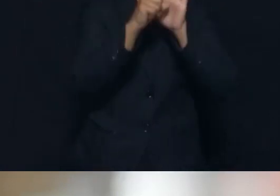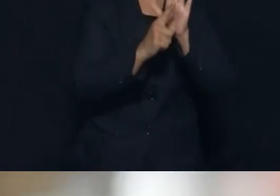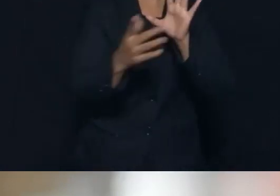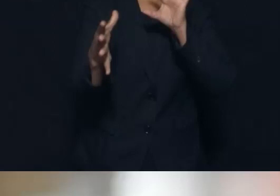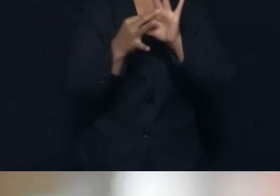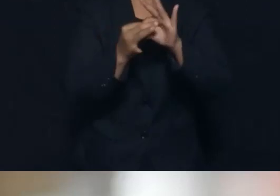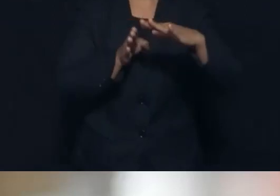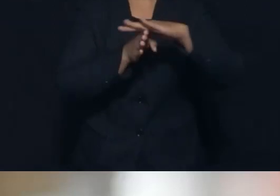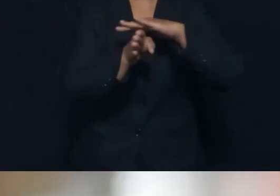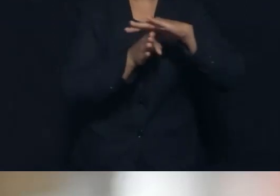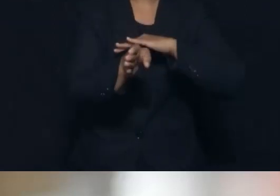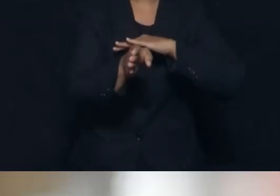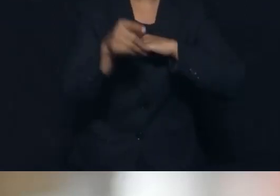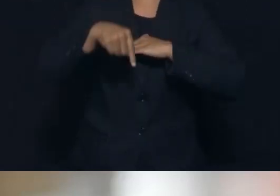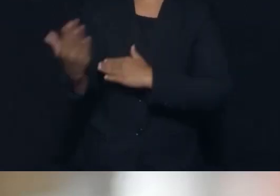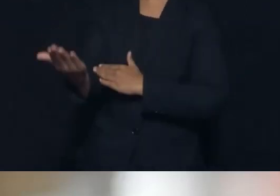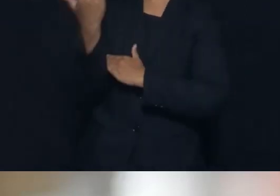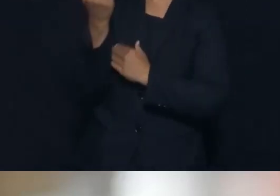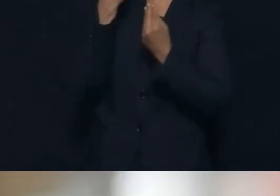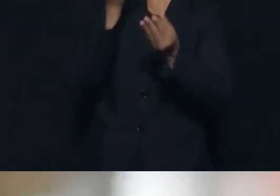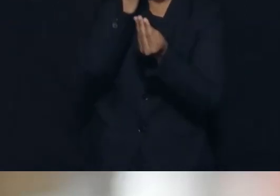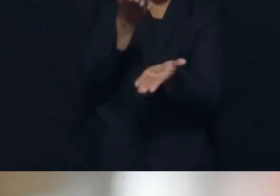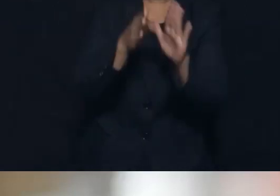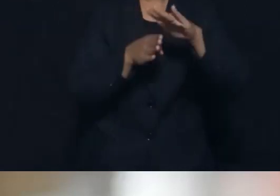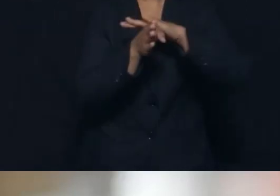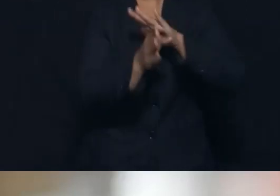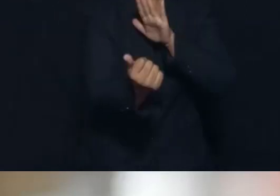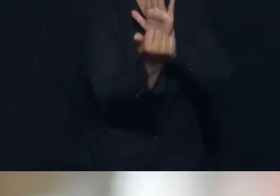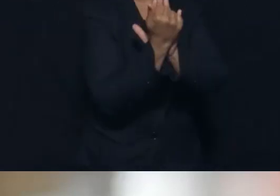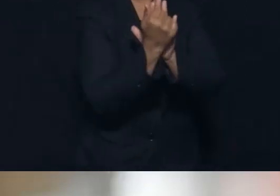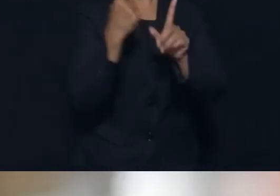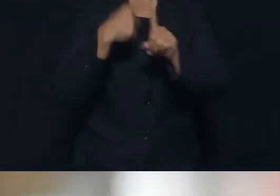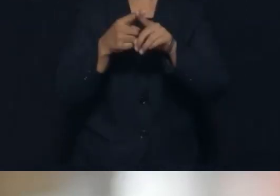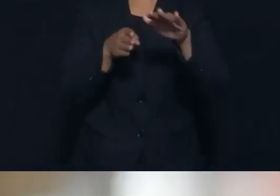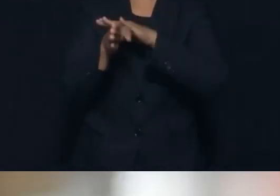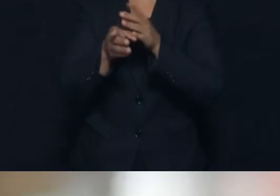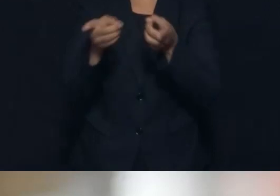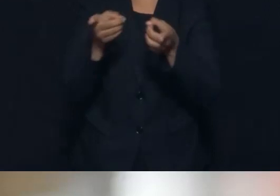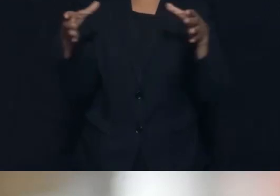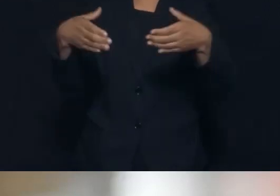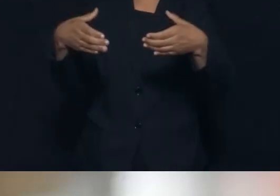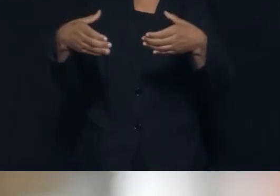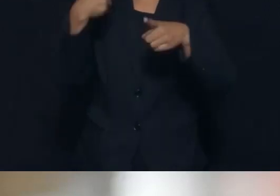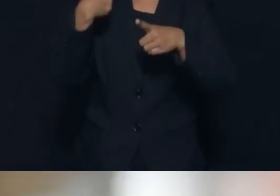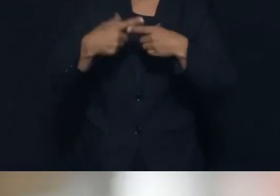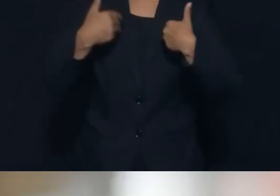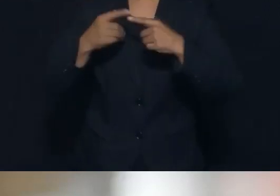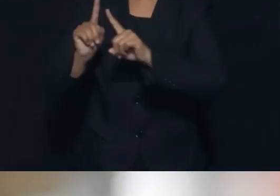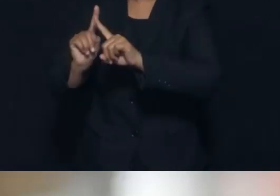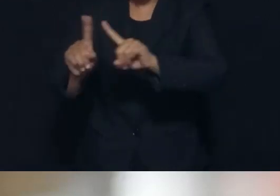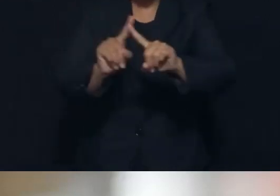We mentioned this morning the accessibility act, the web accessibility directive, and